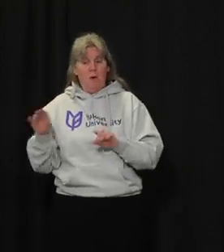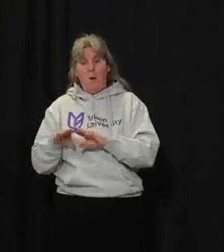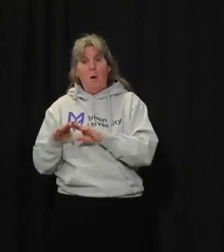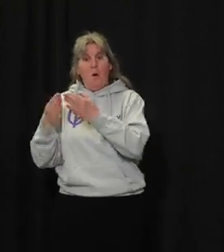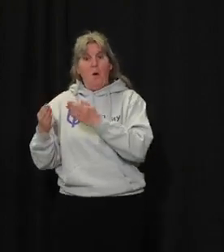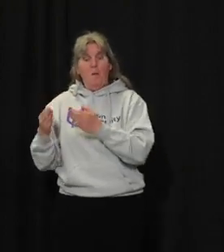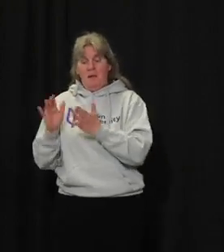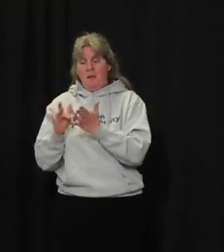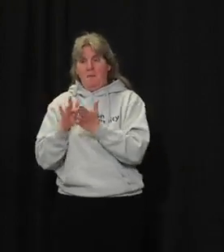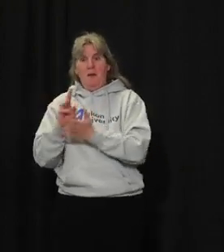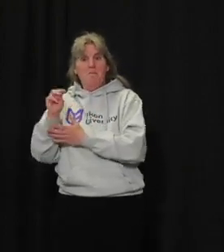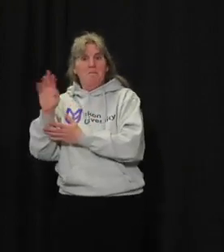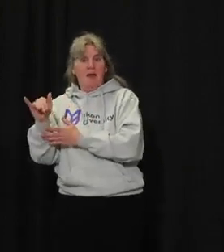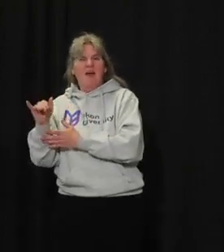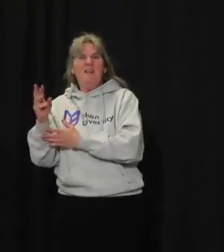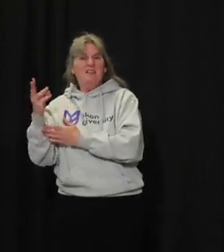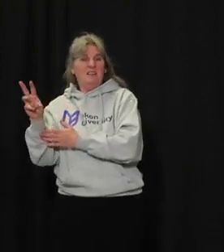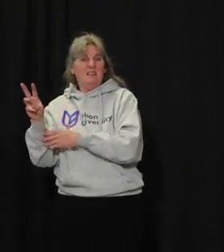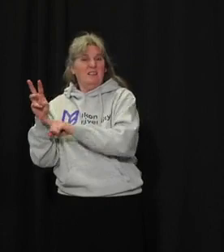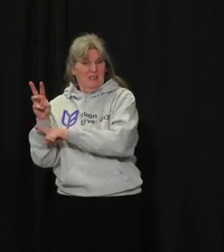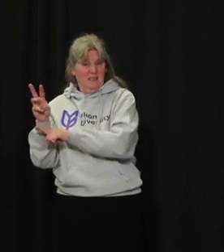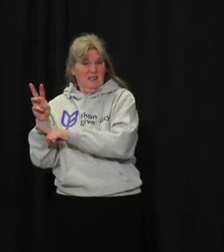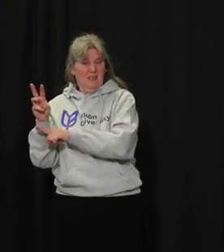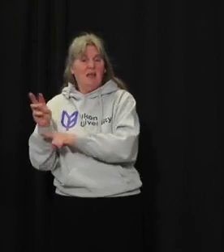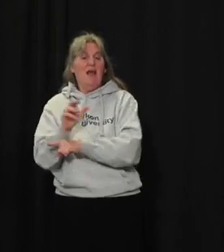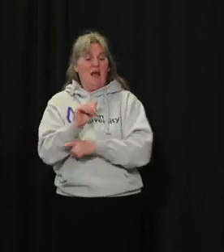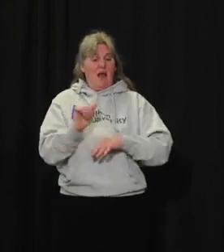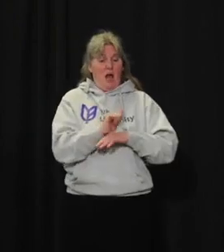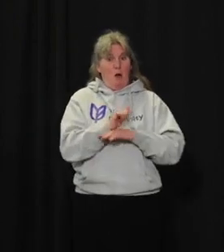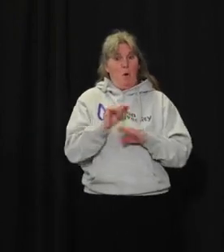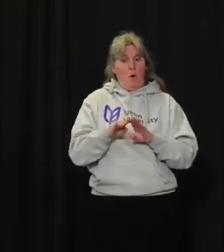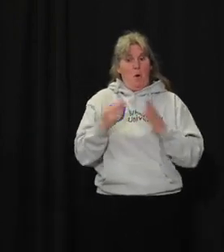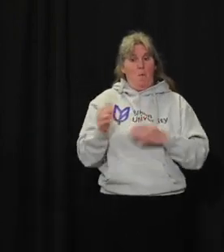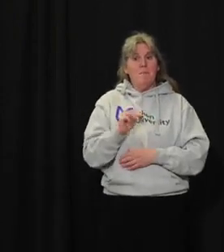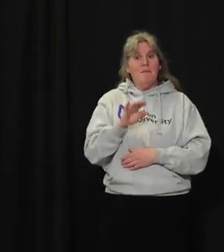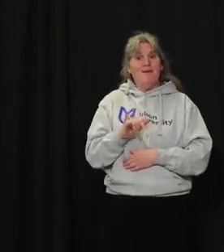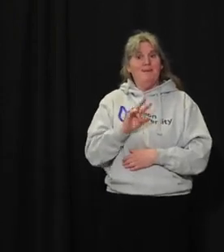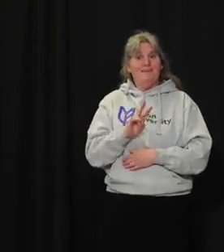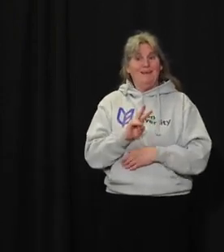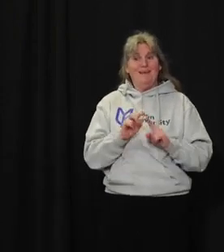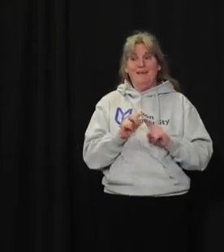In Ontario, they opened up mid-May. And in Alberta on May 2nd.